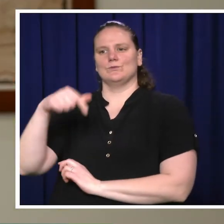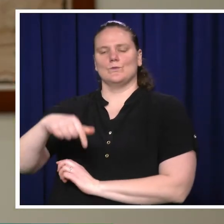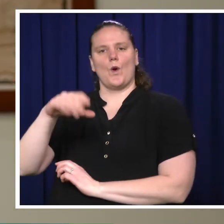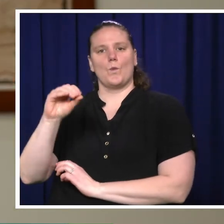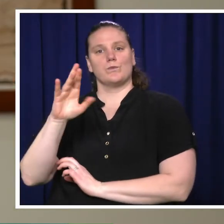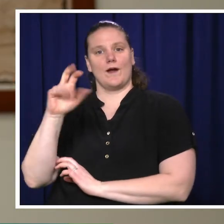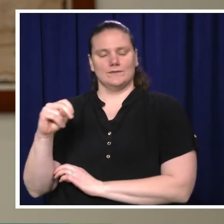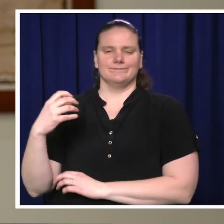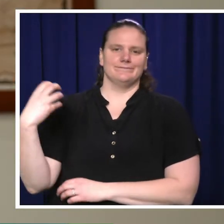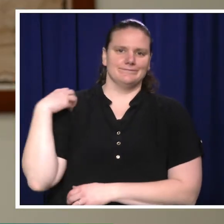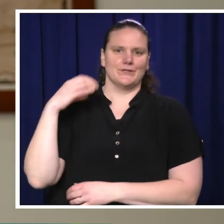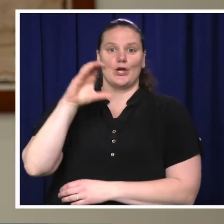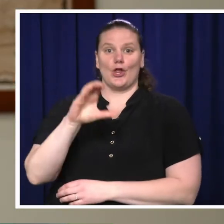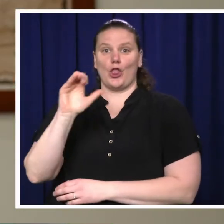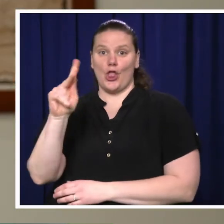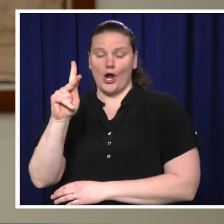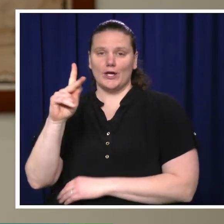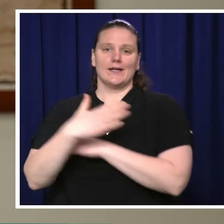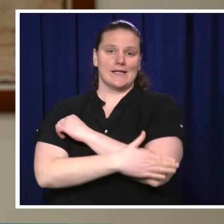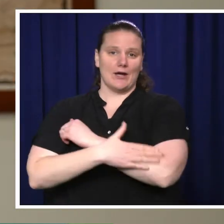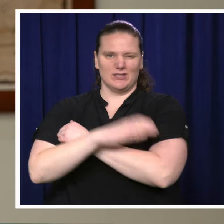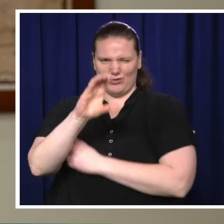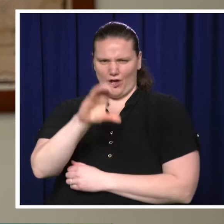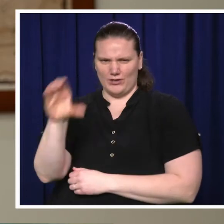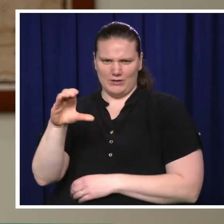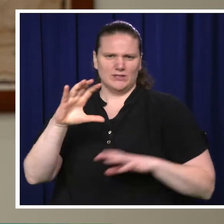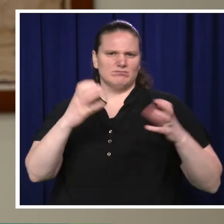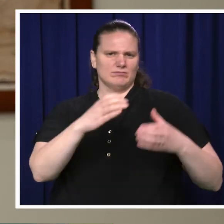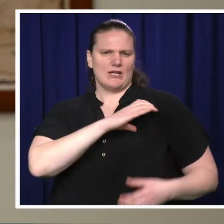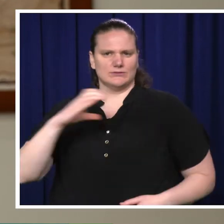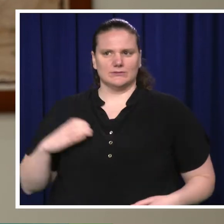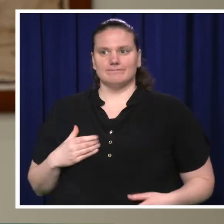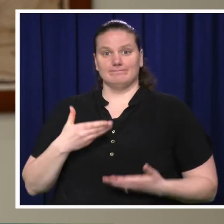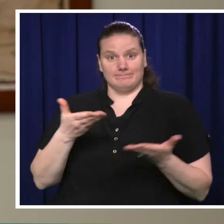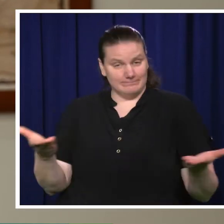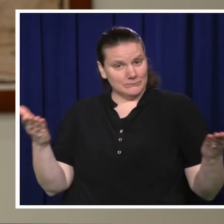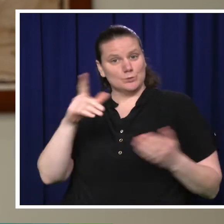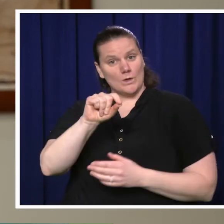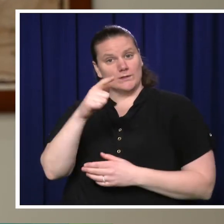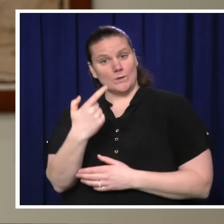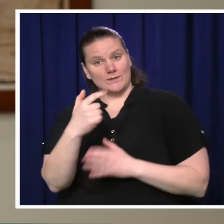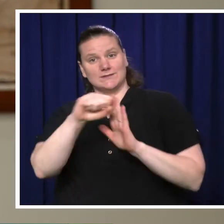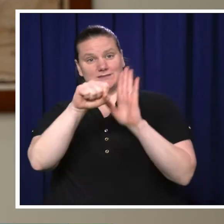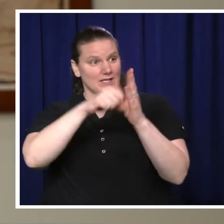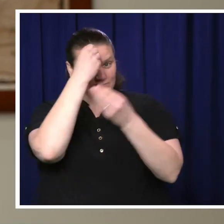Hello, I'm Eileen Quiring O'Brien, Chair of the Clark County Council, and I'm pleased to present to you the 2021 State